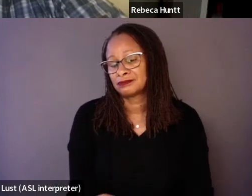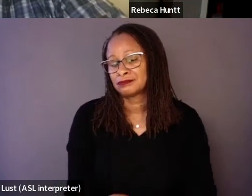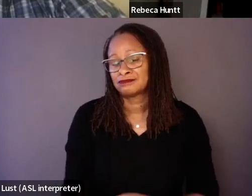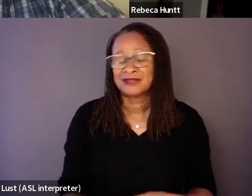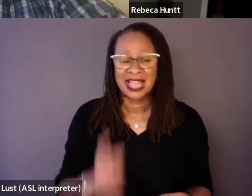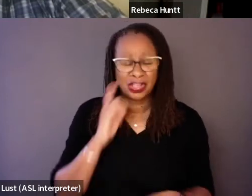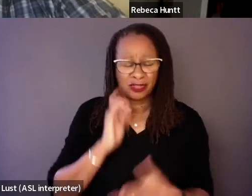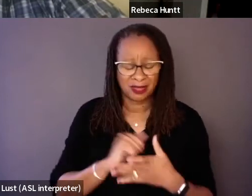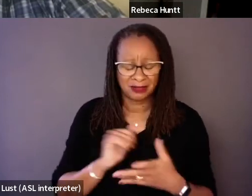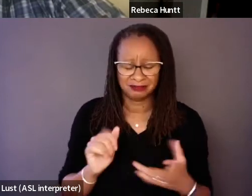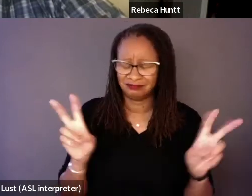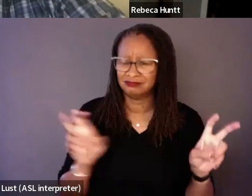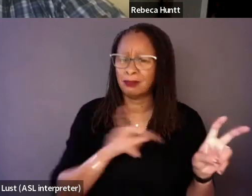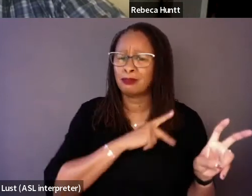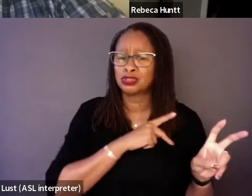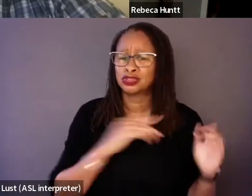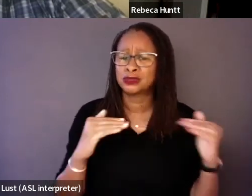that the personal is universal.